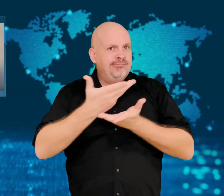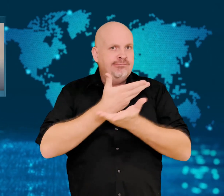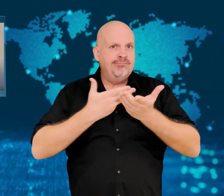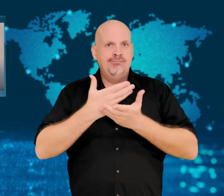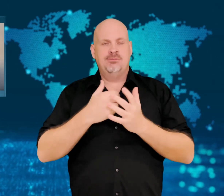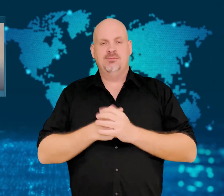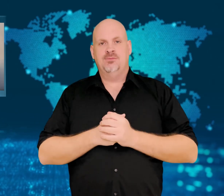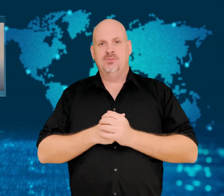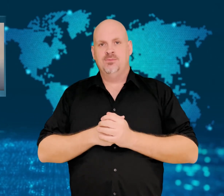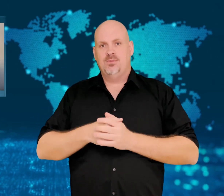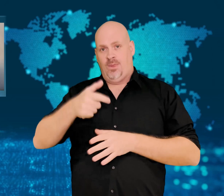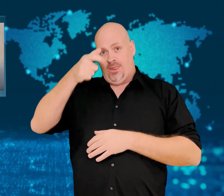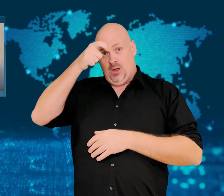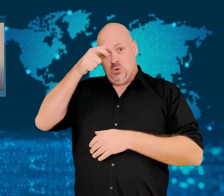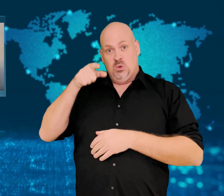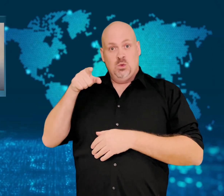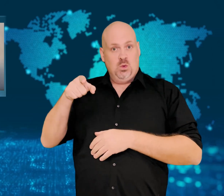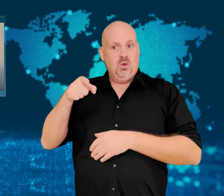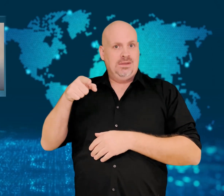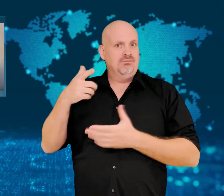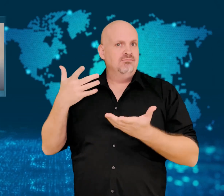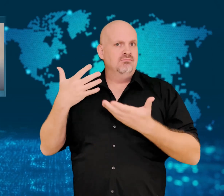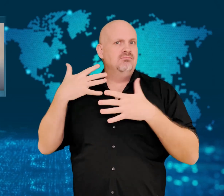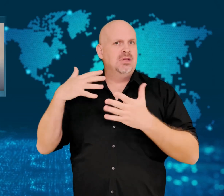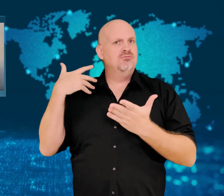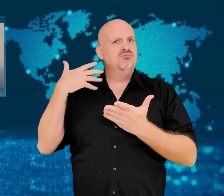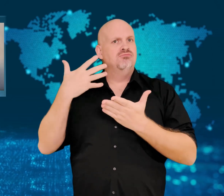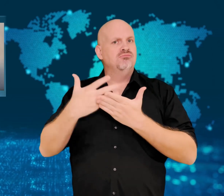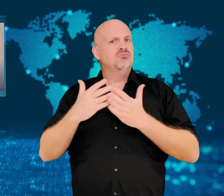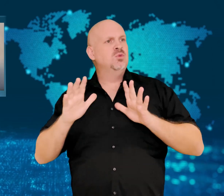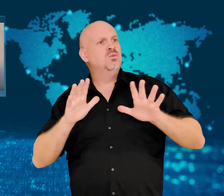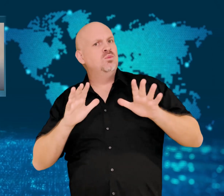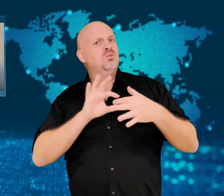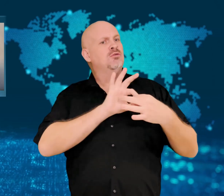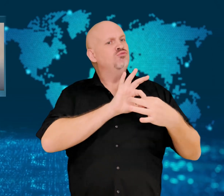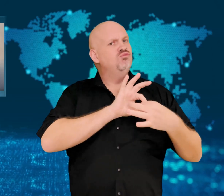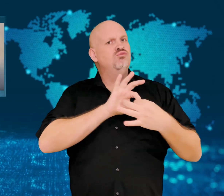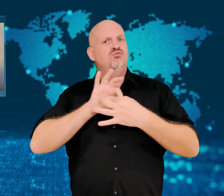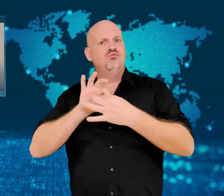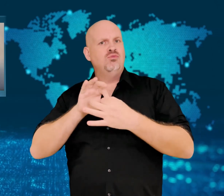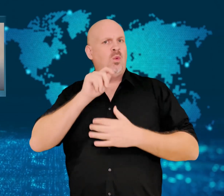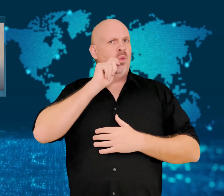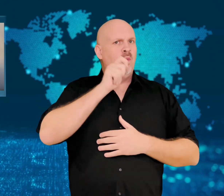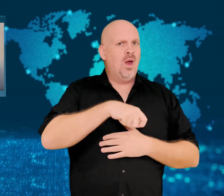Turkey, a country that has managed to maintain good relations with